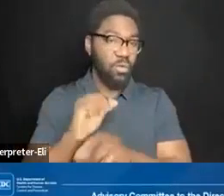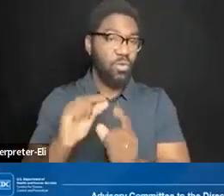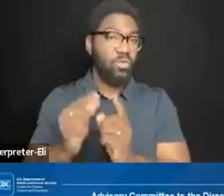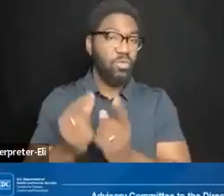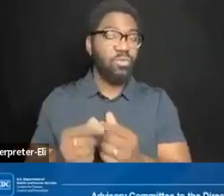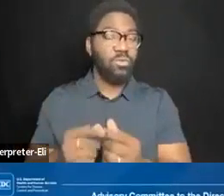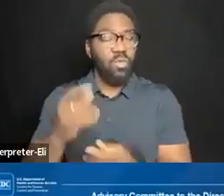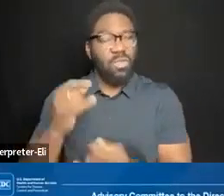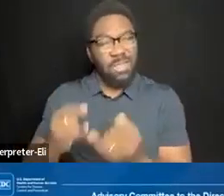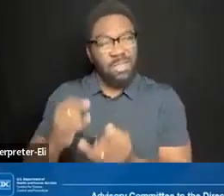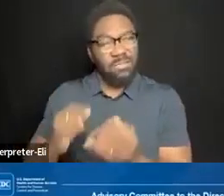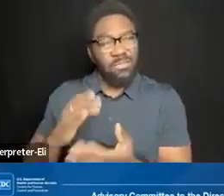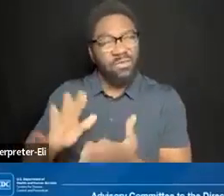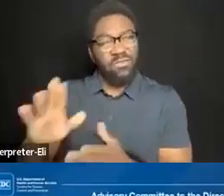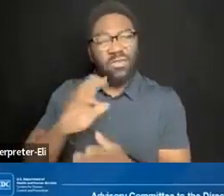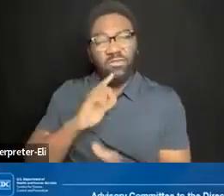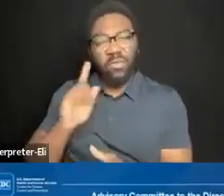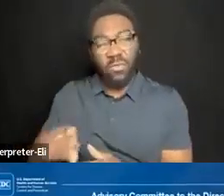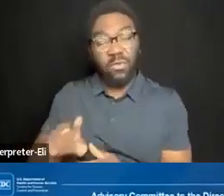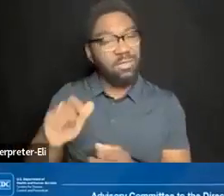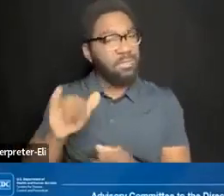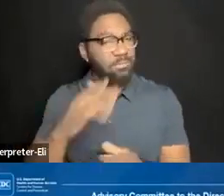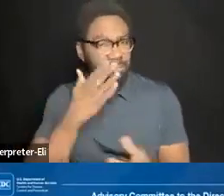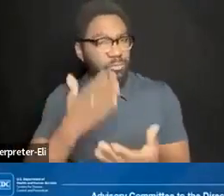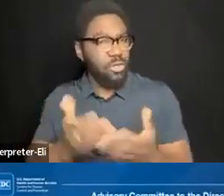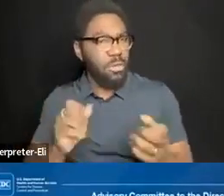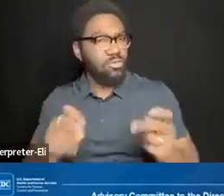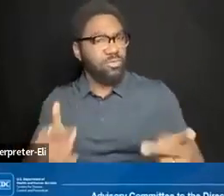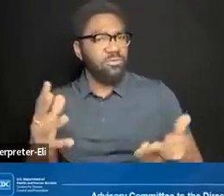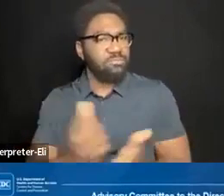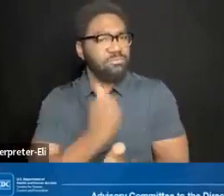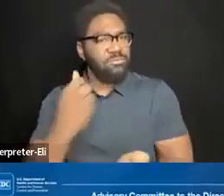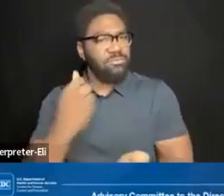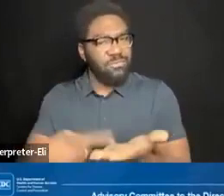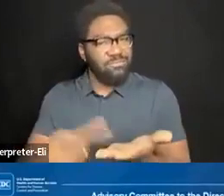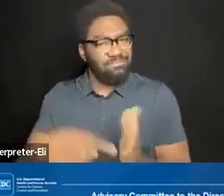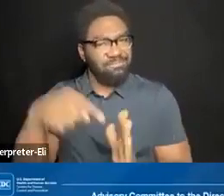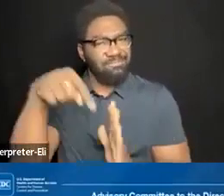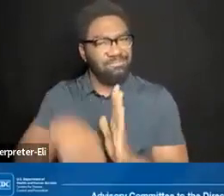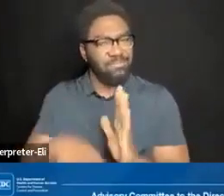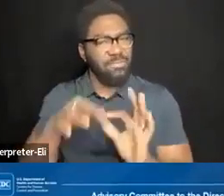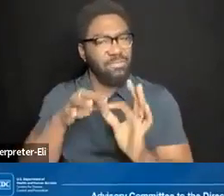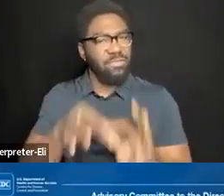and an opportunity for all of us to have a little bit of a deeper discussion about some work they're going